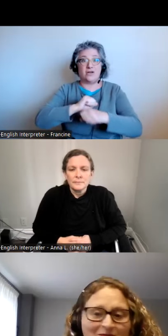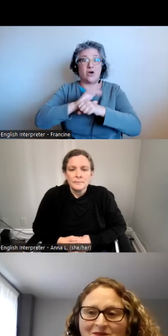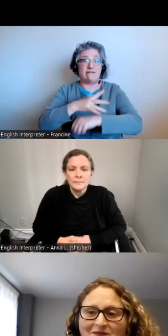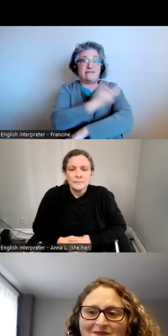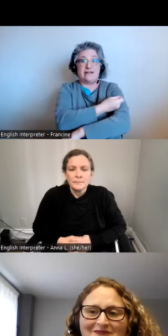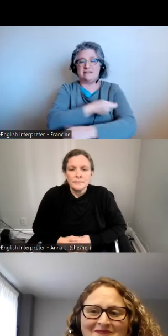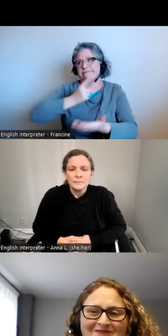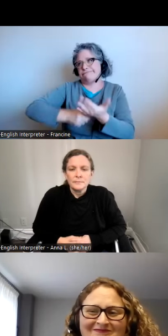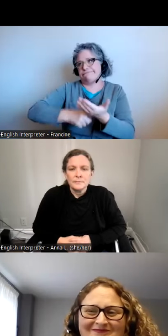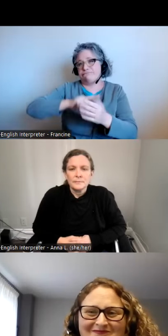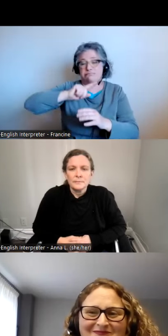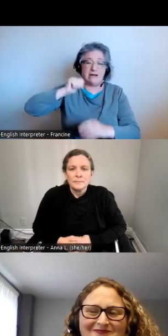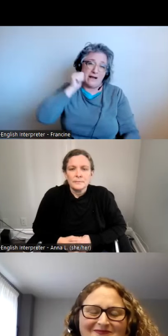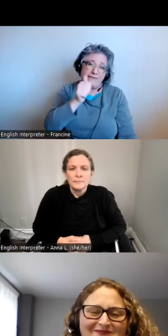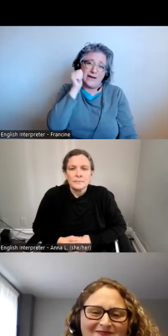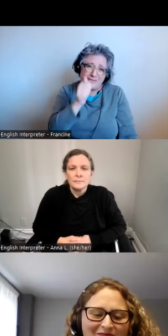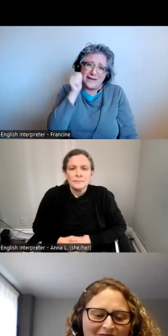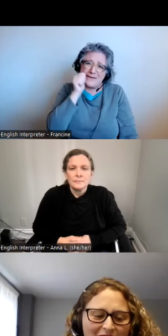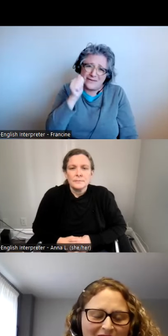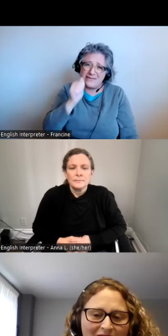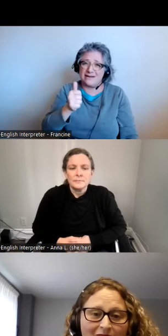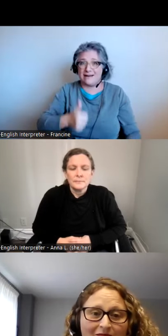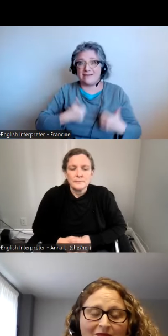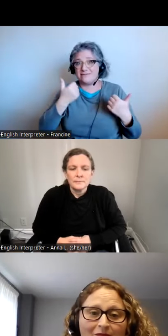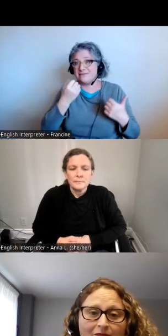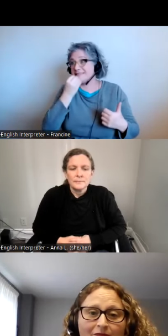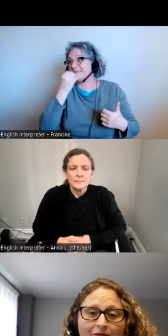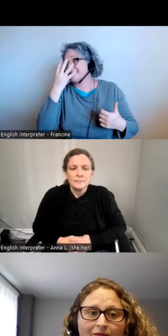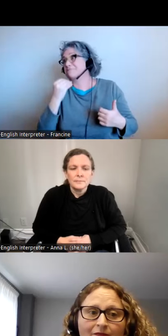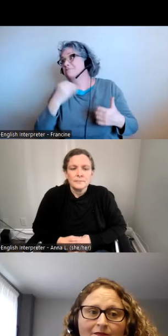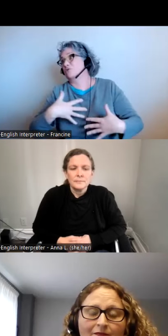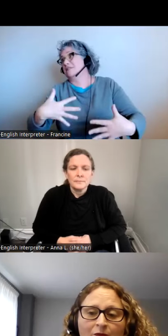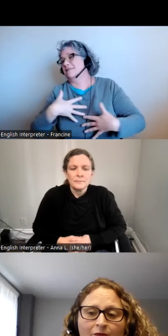» Allison Boyce: I live for these conversations. I live